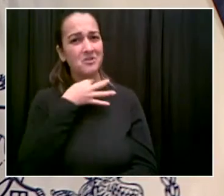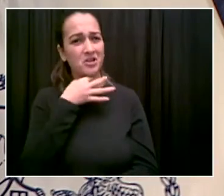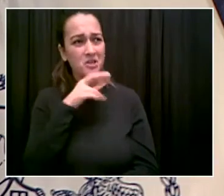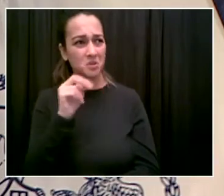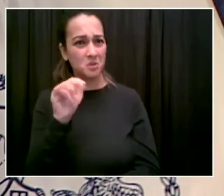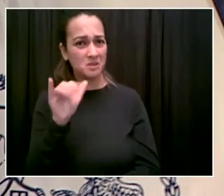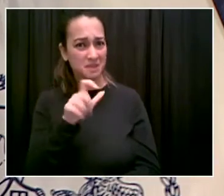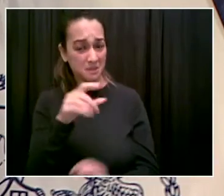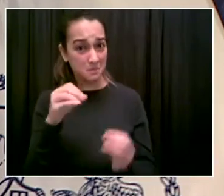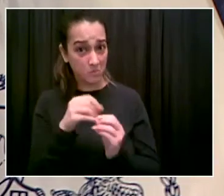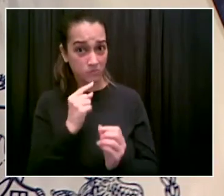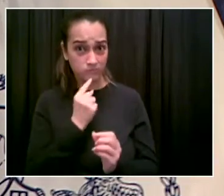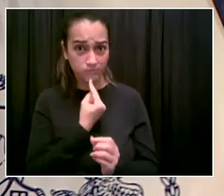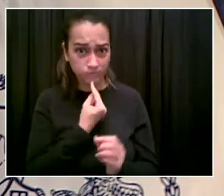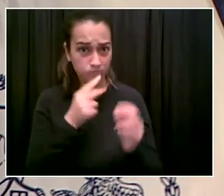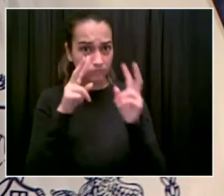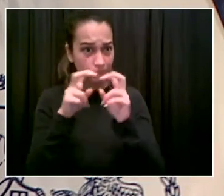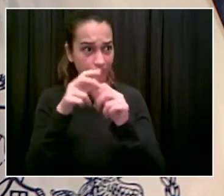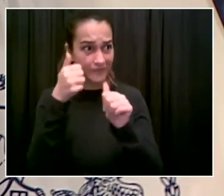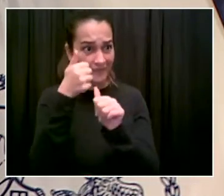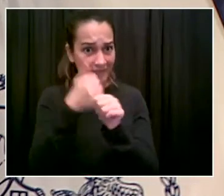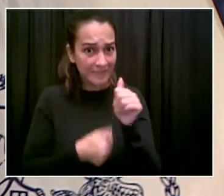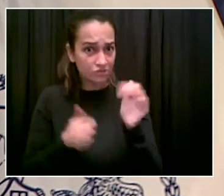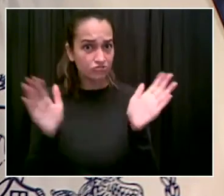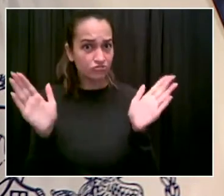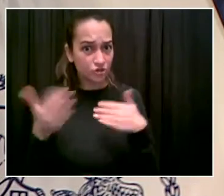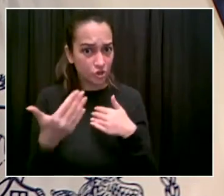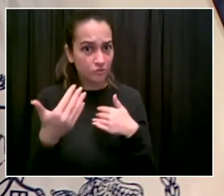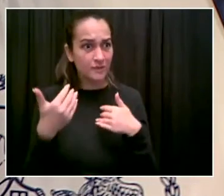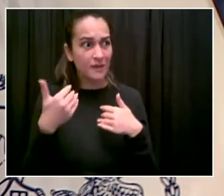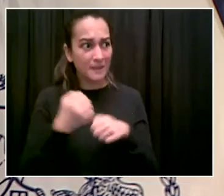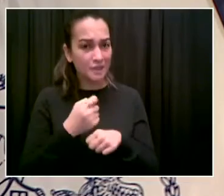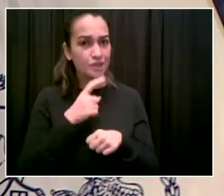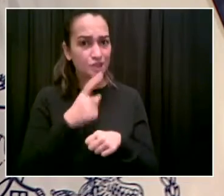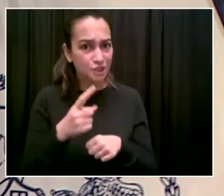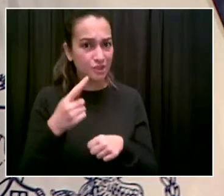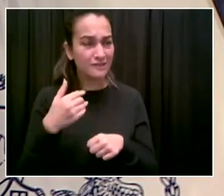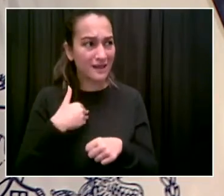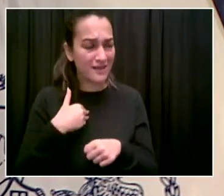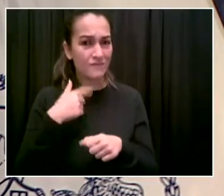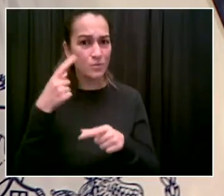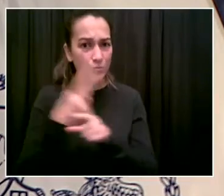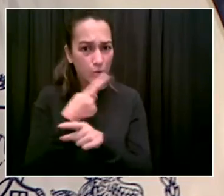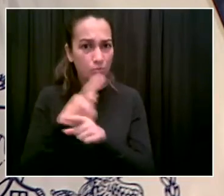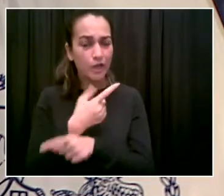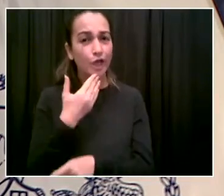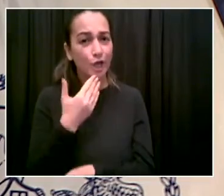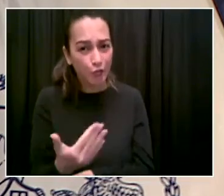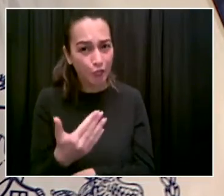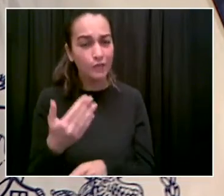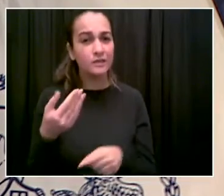AND AIRFLOW MEASUREMENTS? THAT IS EXACTLY WHAT THE